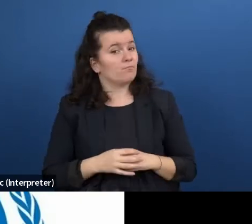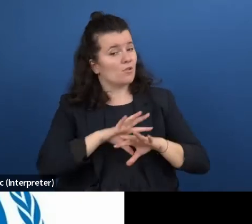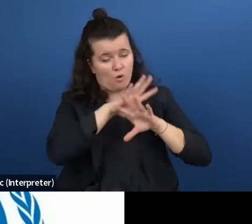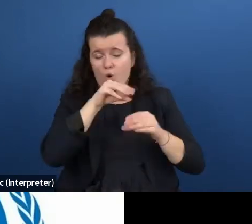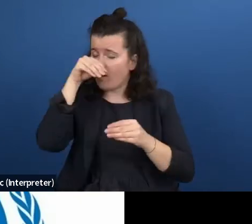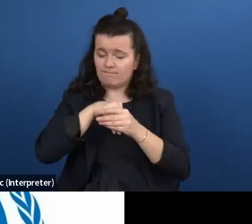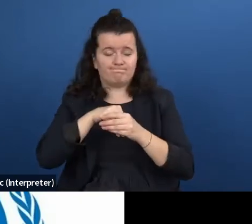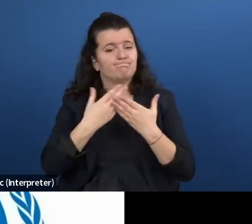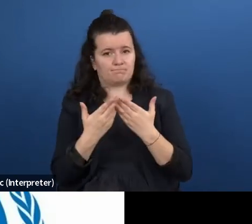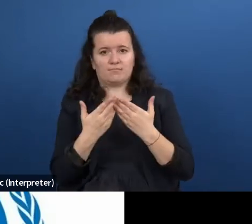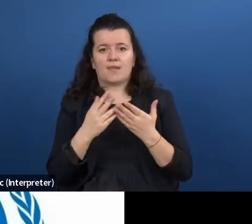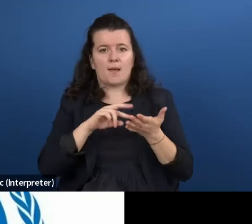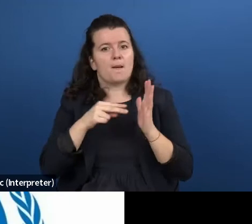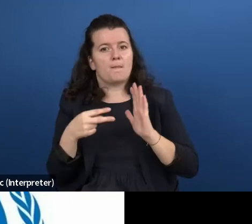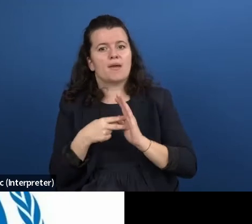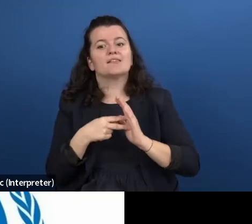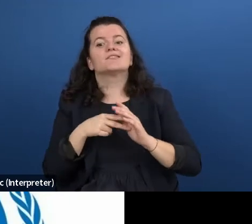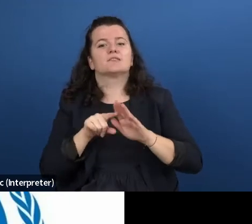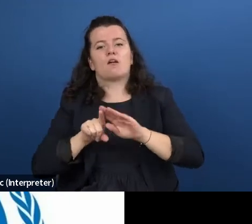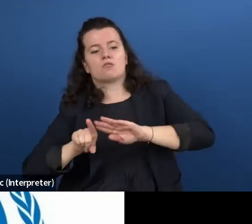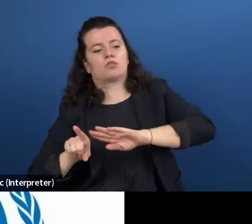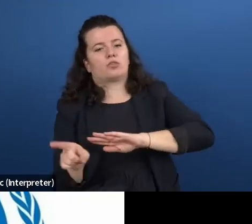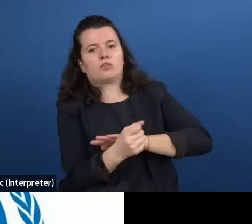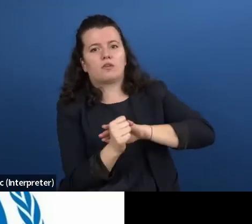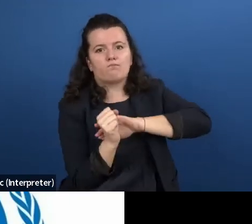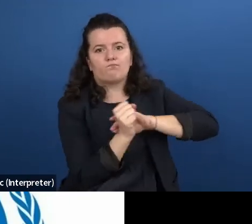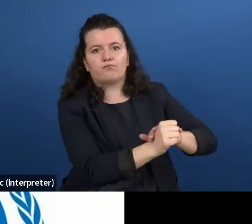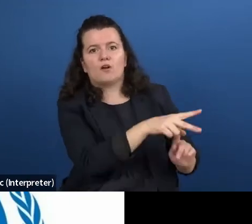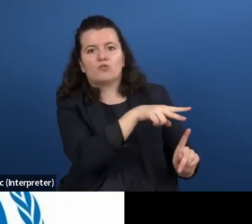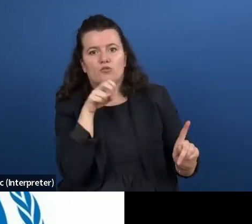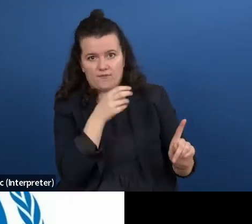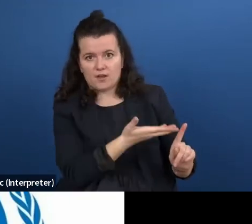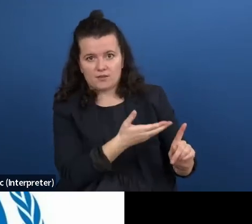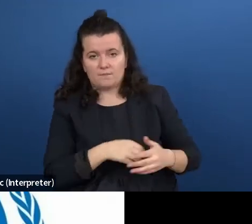It's important that people working in institutional settings